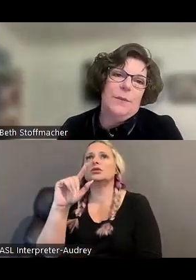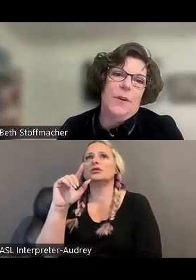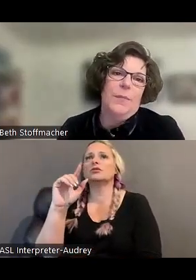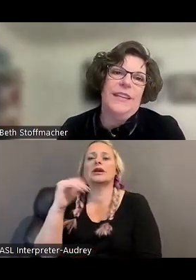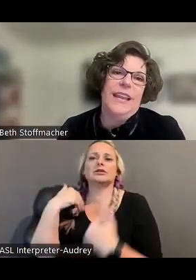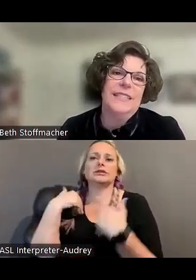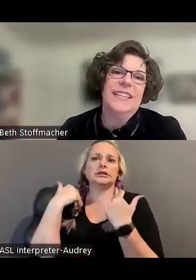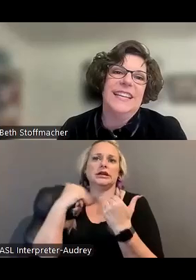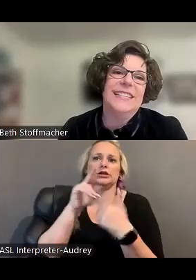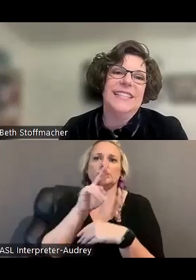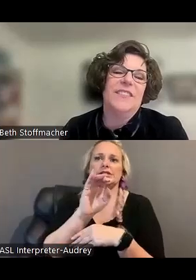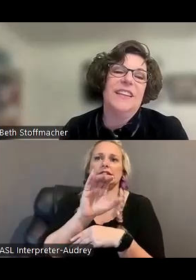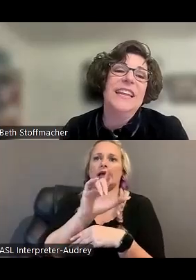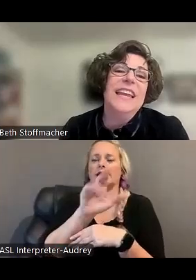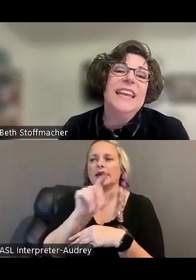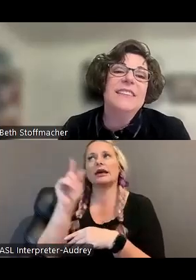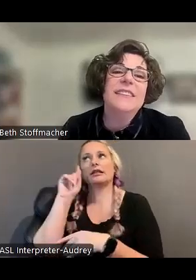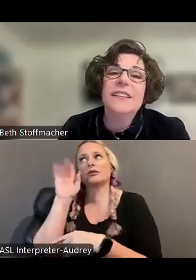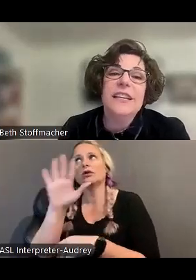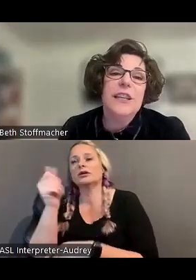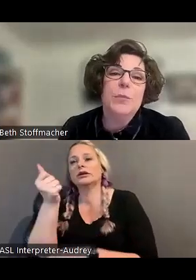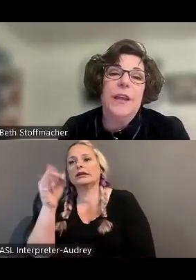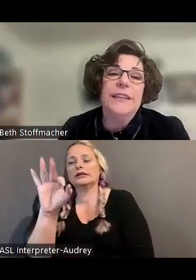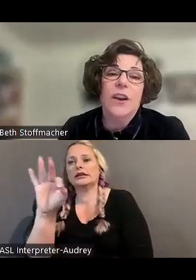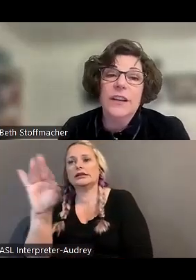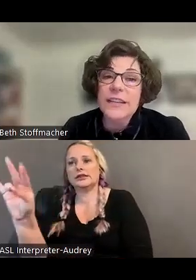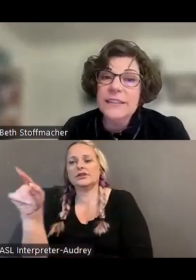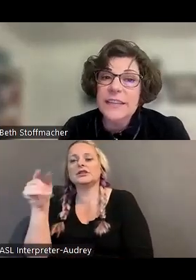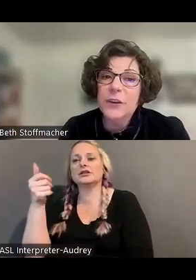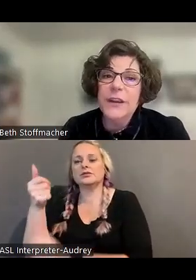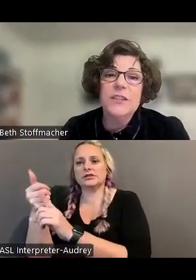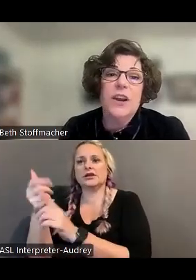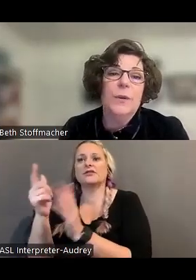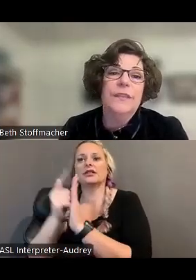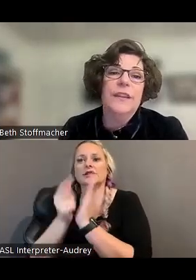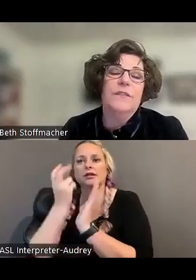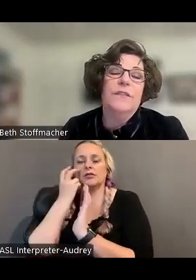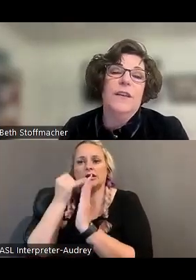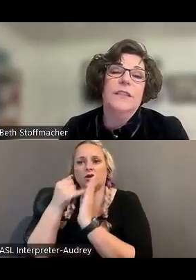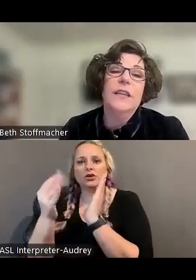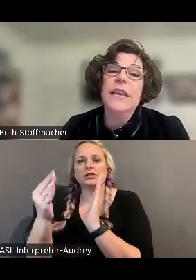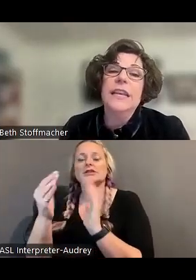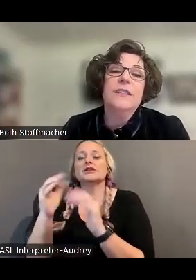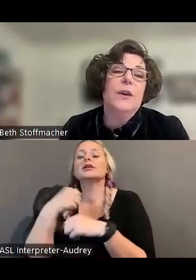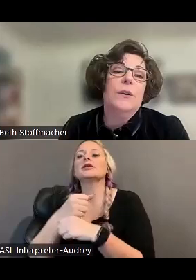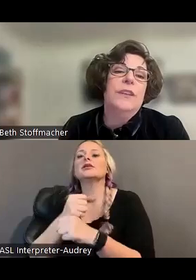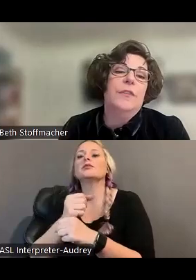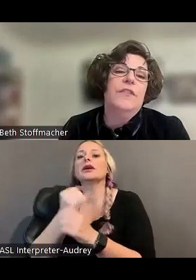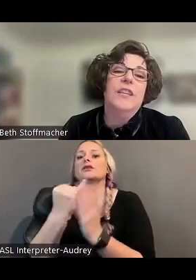probably 1997. He's a legally blind artist. He creates artwork that involves his own deprivation